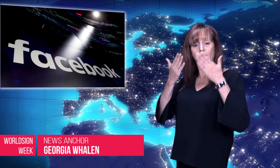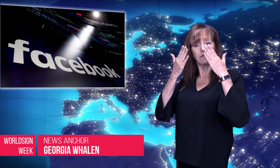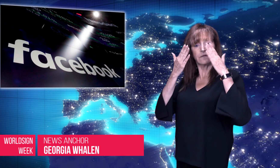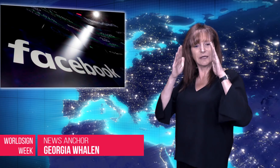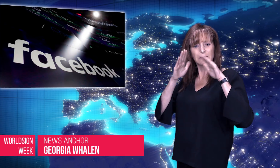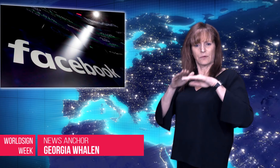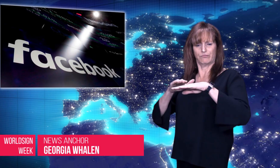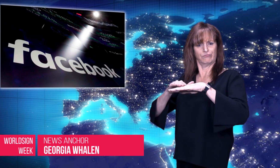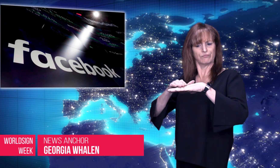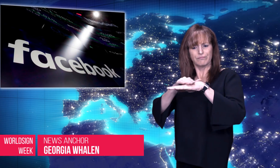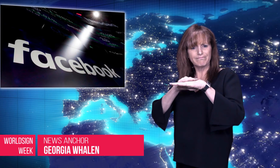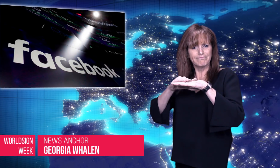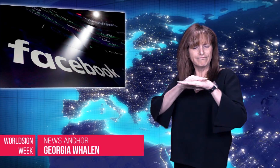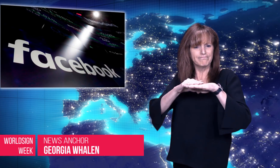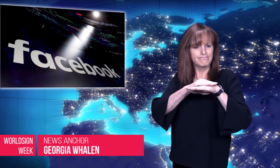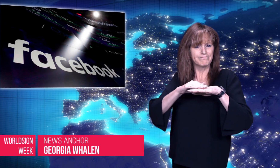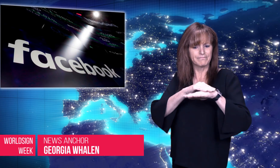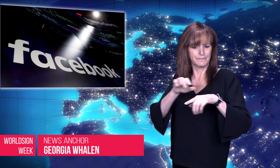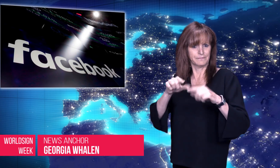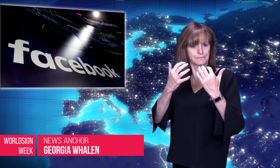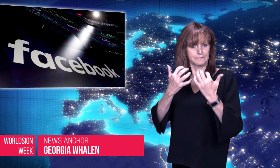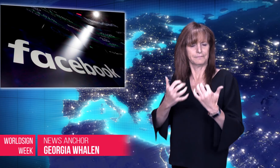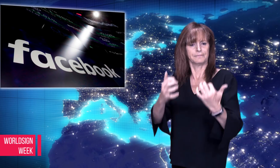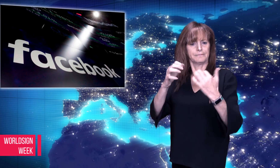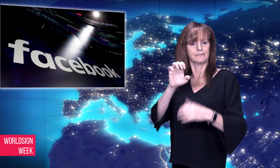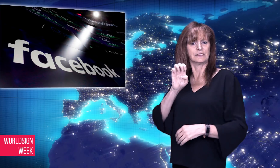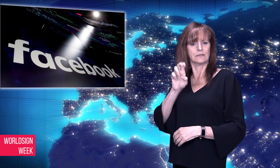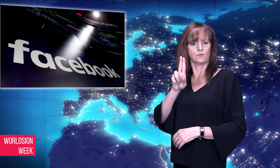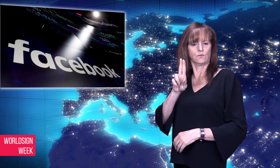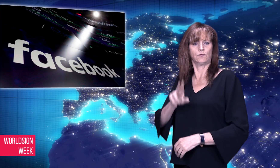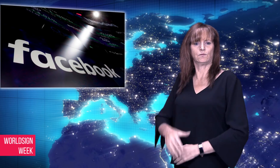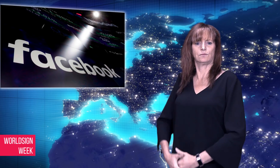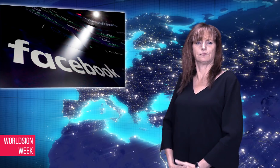Georgia: Facebook apologizes to European Union